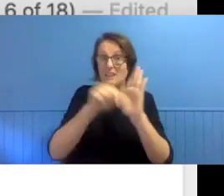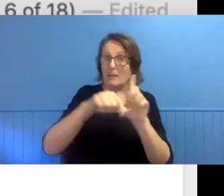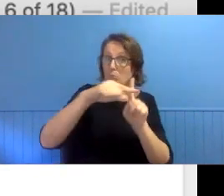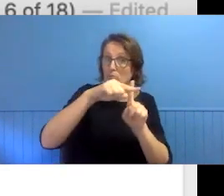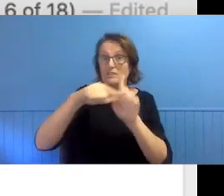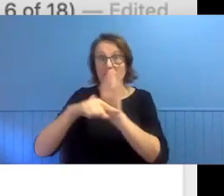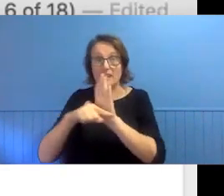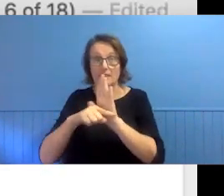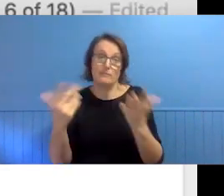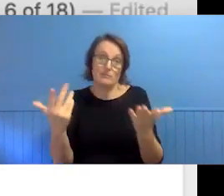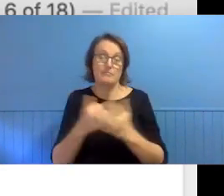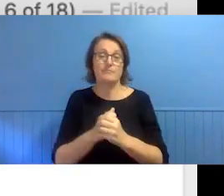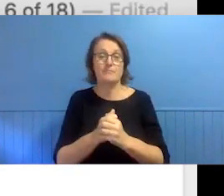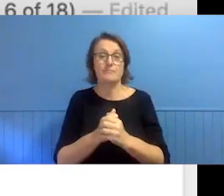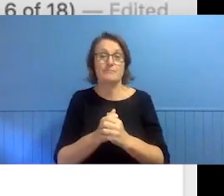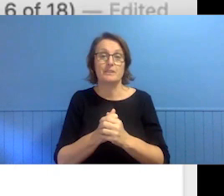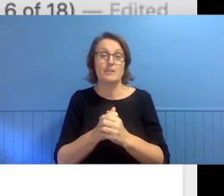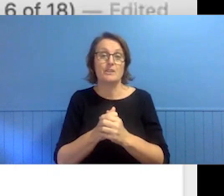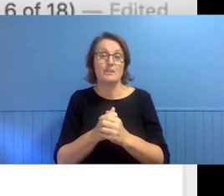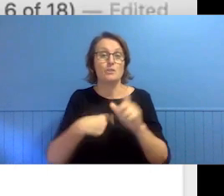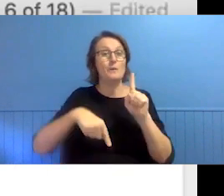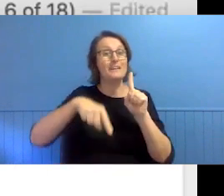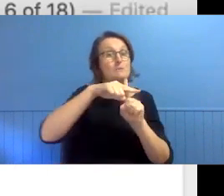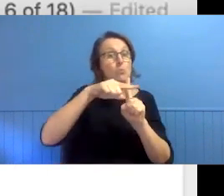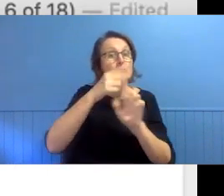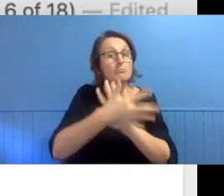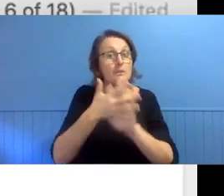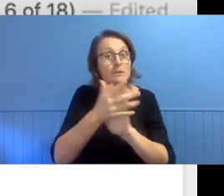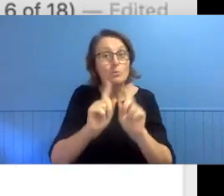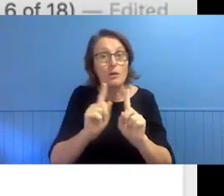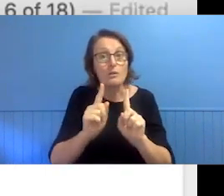that it enables us to open up, form new relationships, tell people what